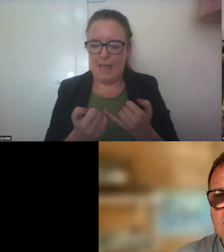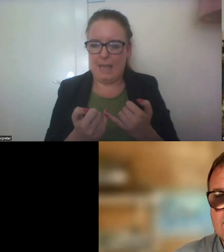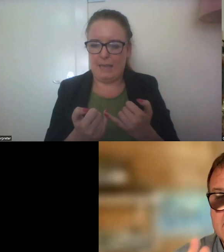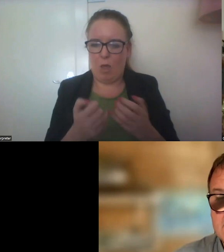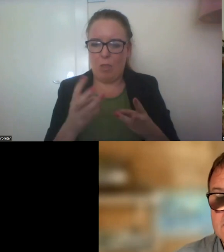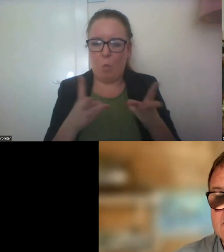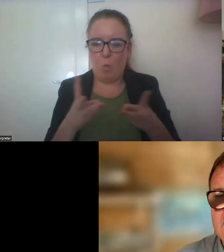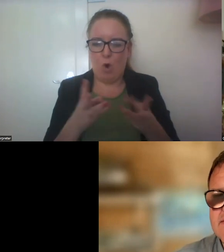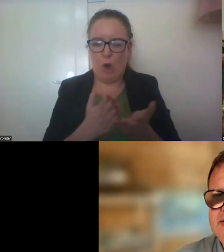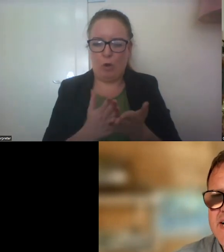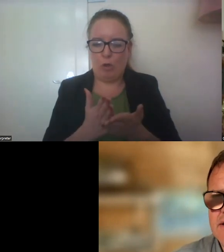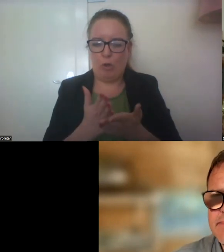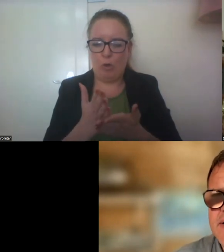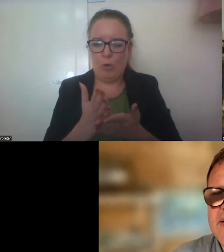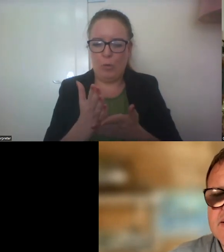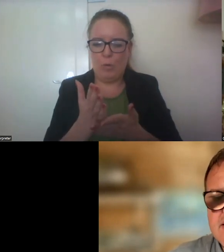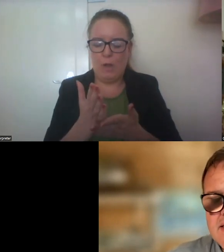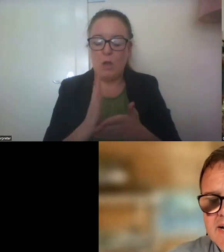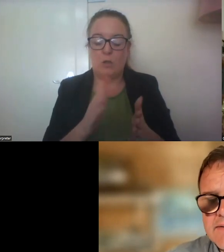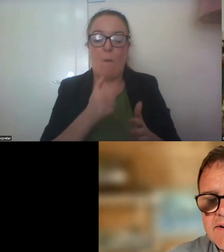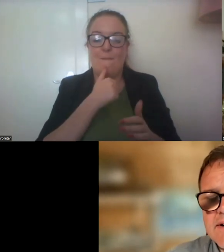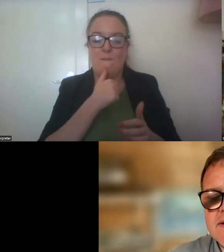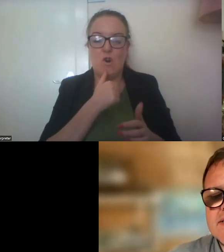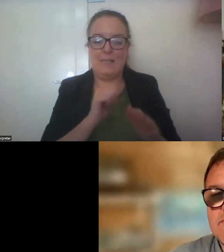or the initial kind of set-up that's where the costs are.